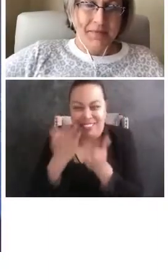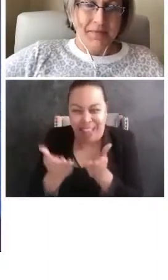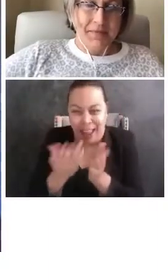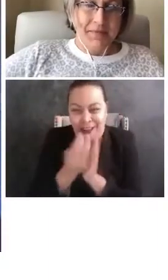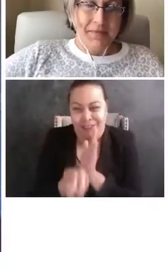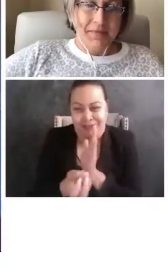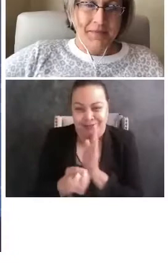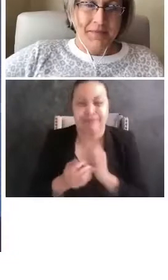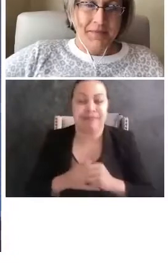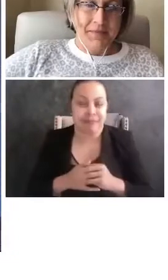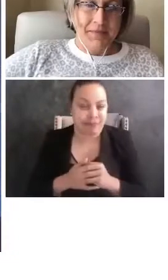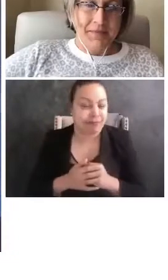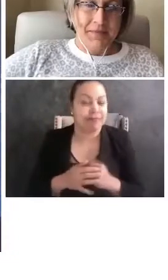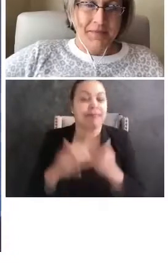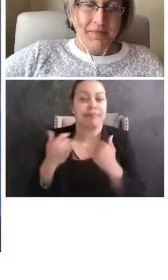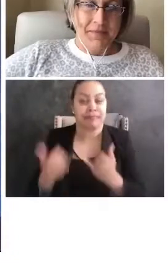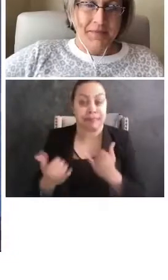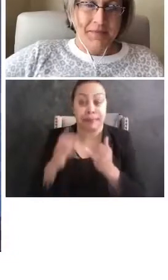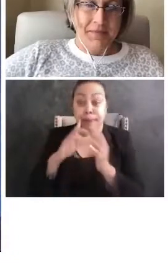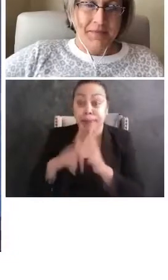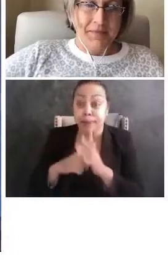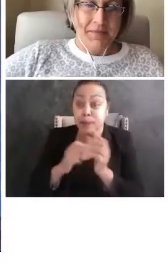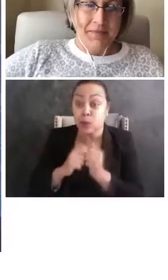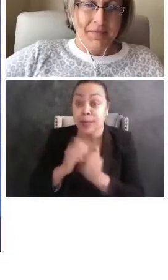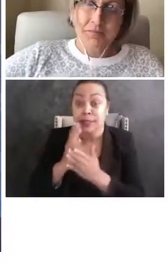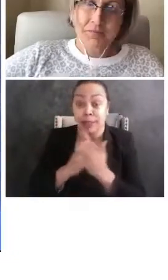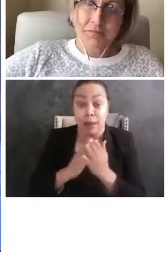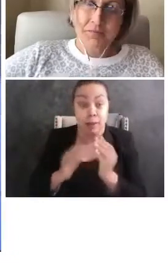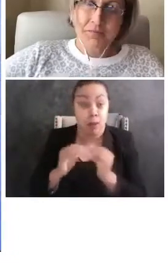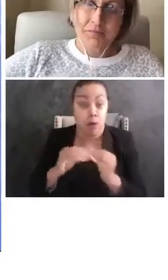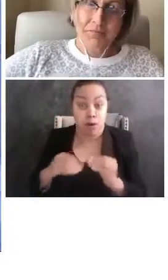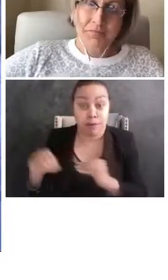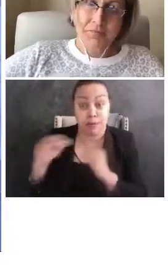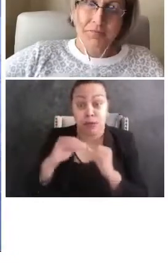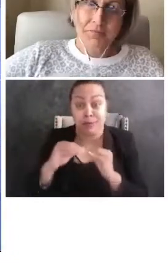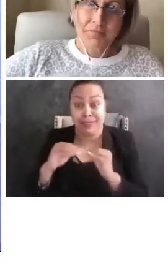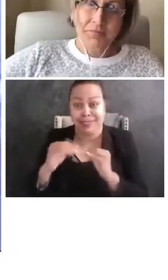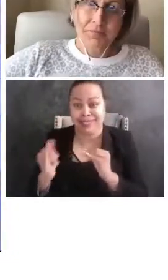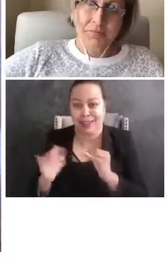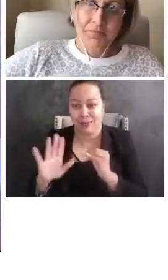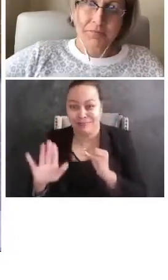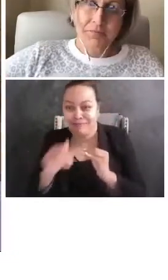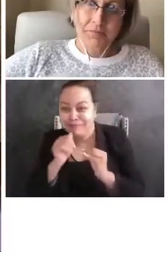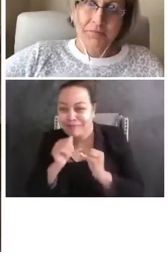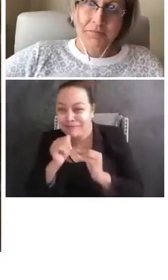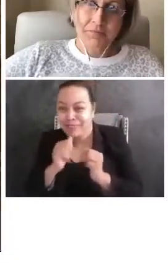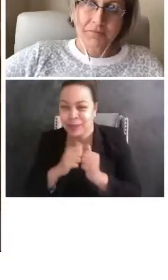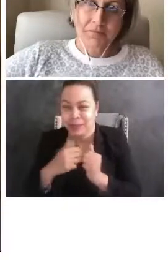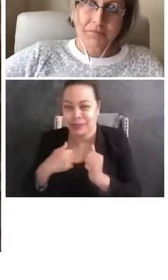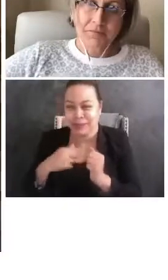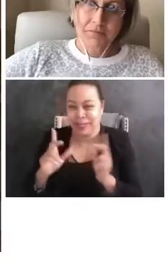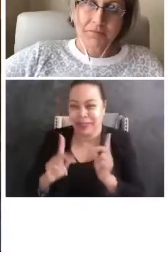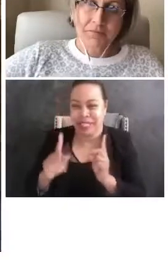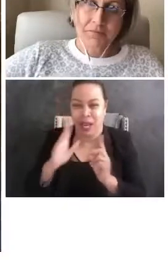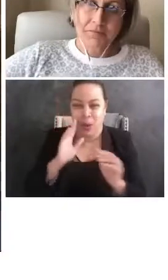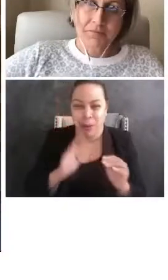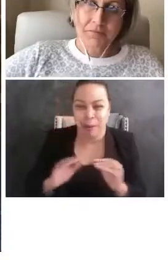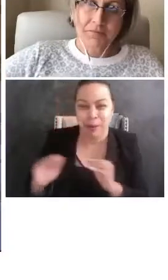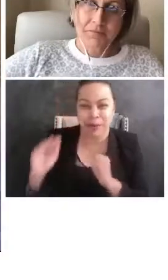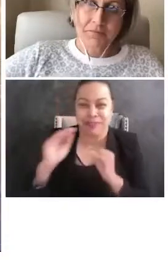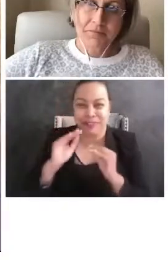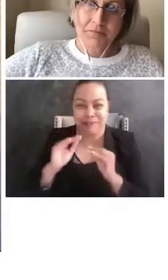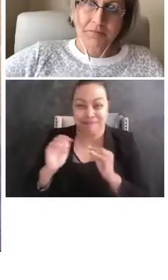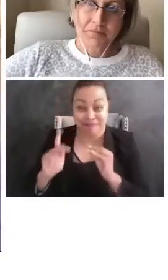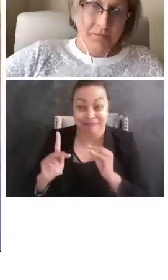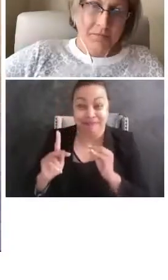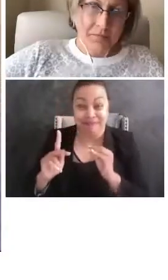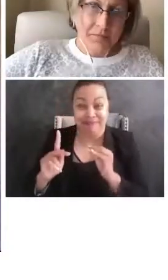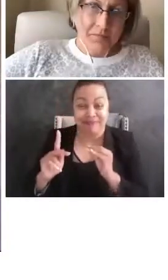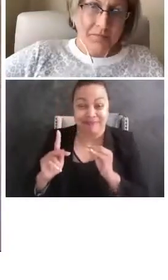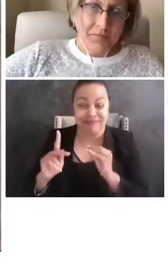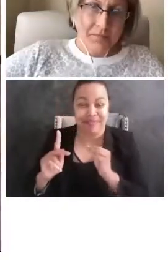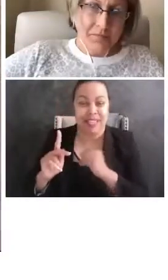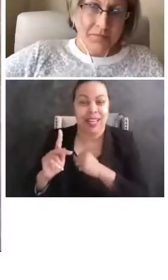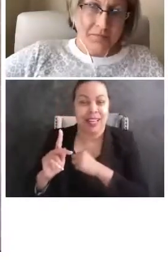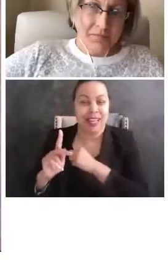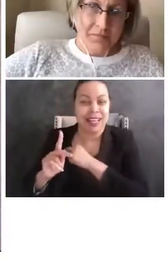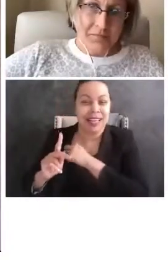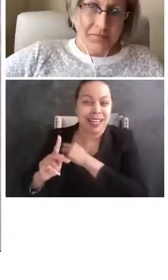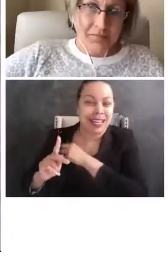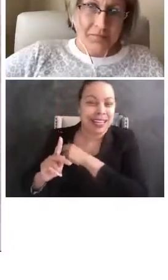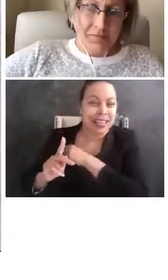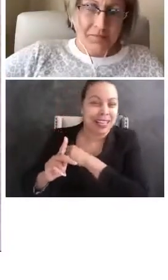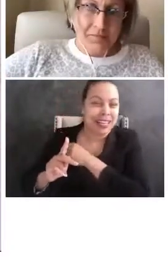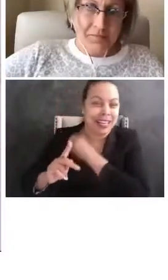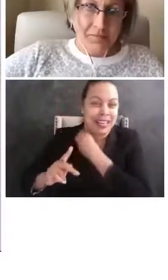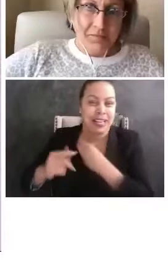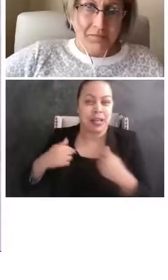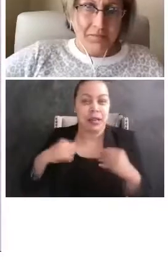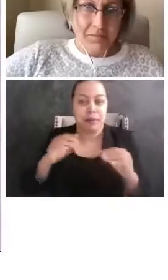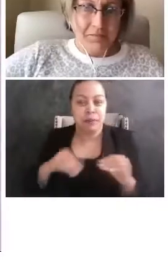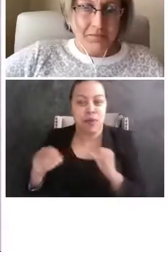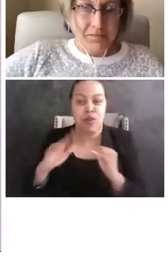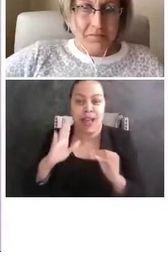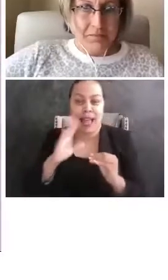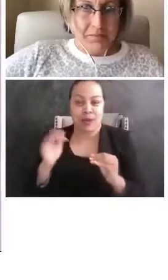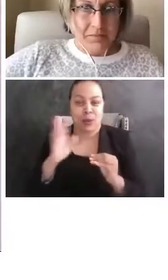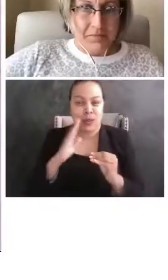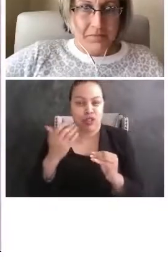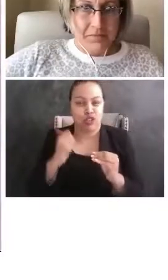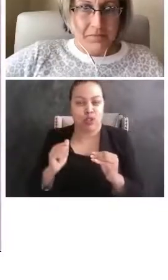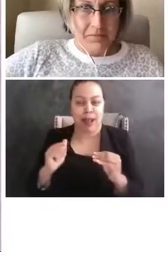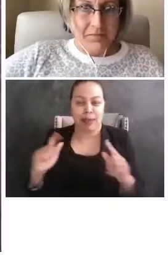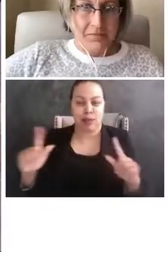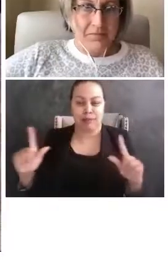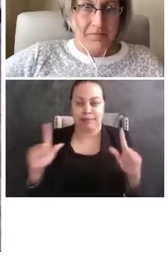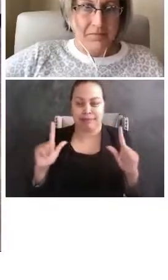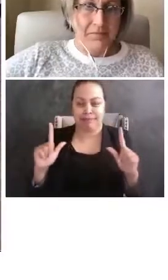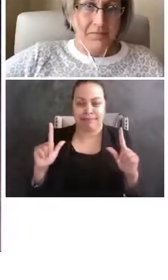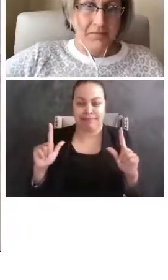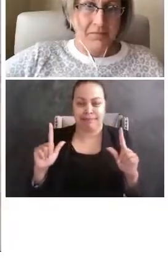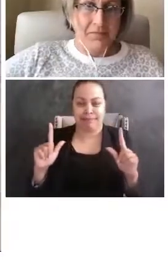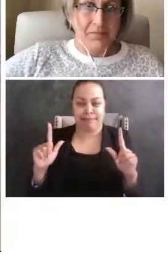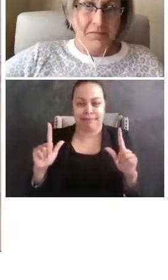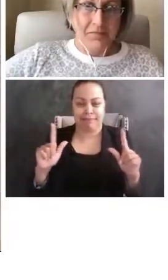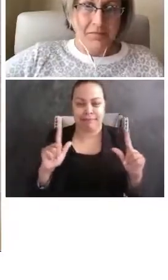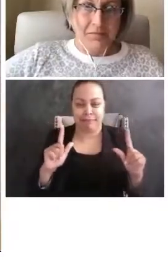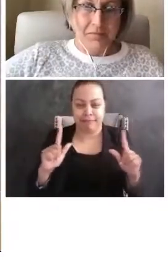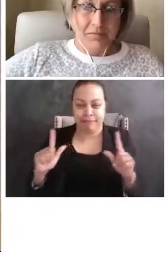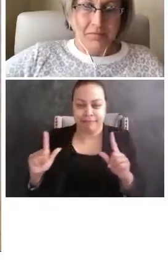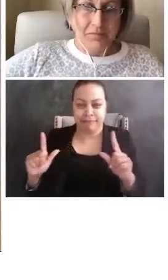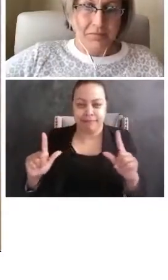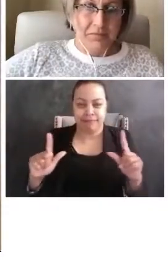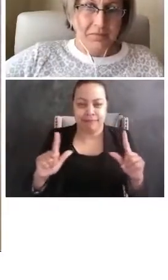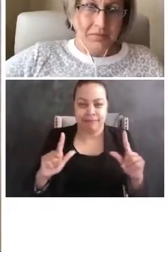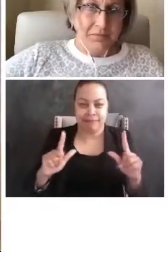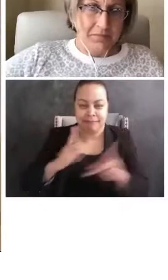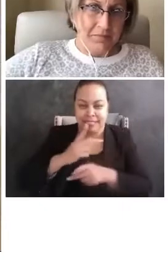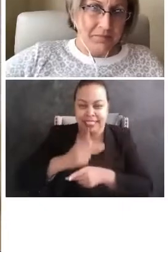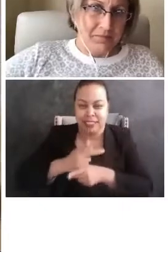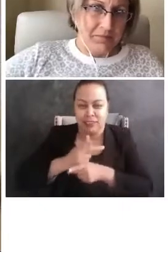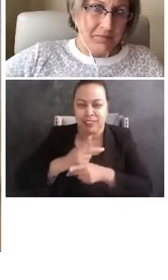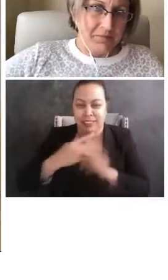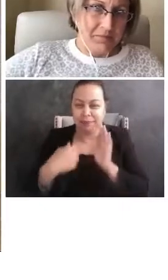Bear with me because I'll try to have the camera on me while I move to have some stillness.